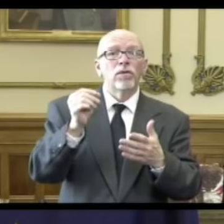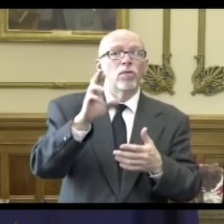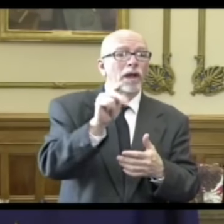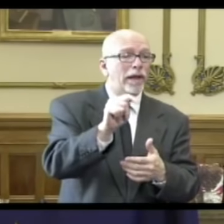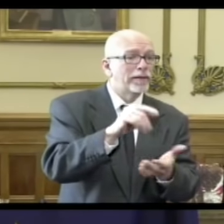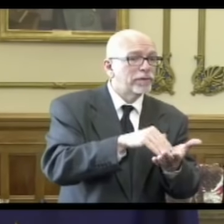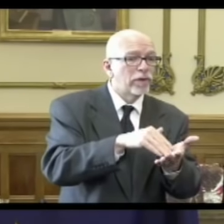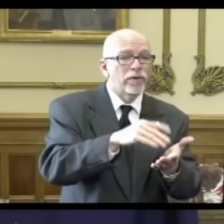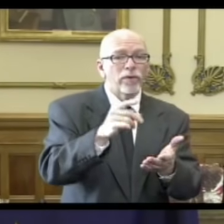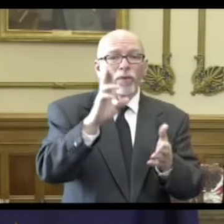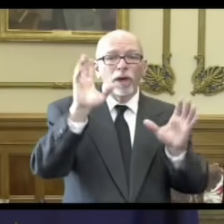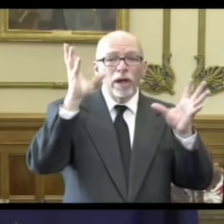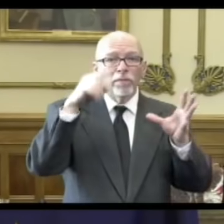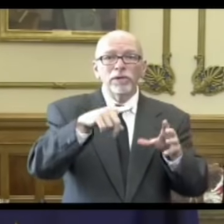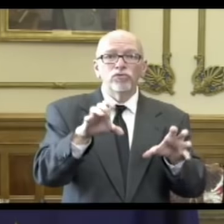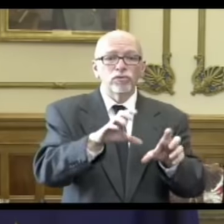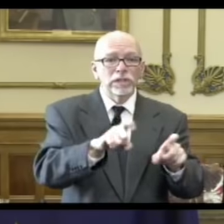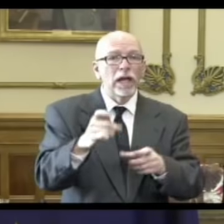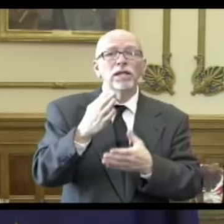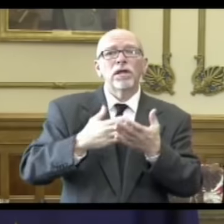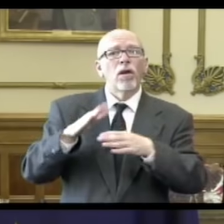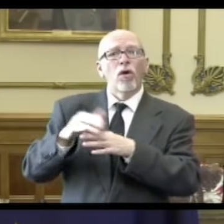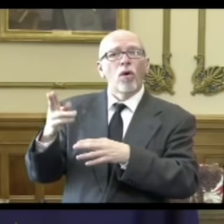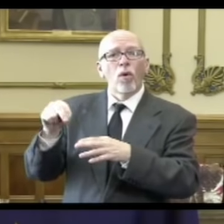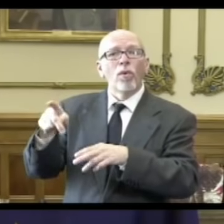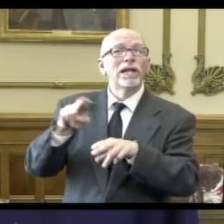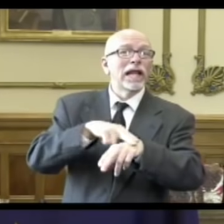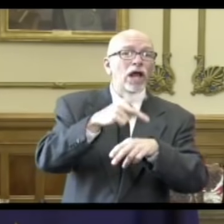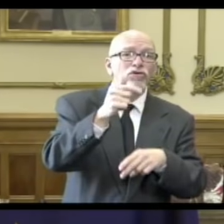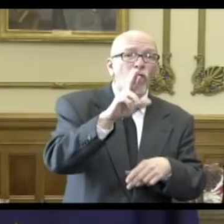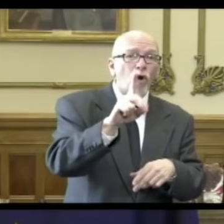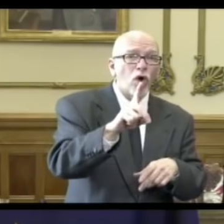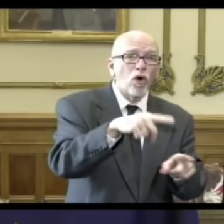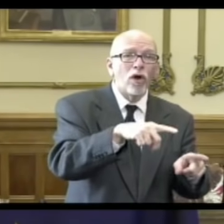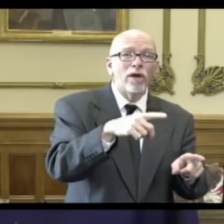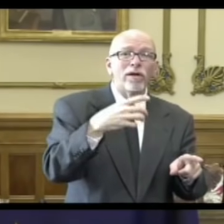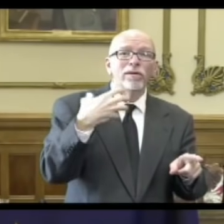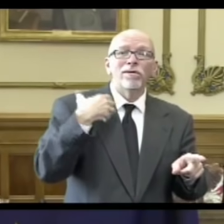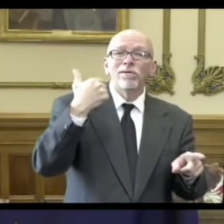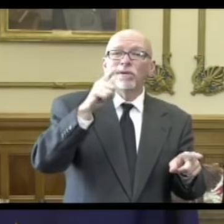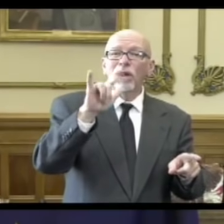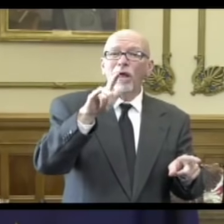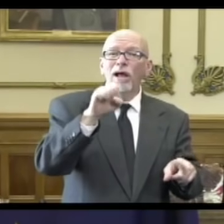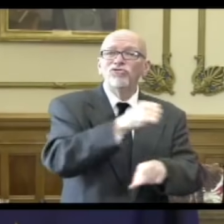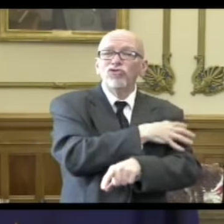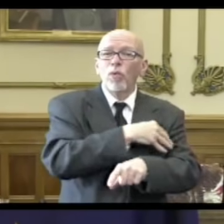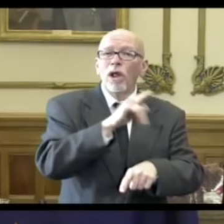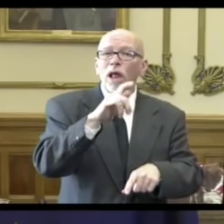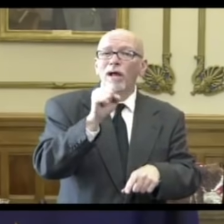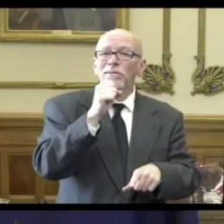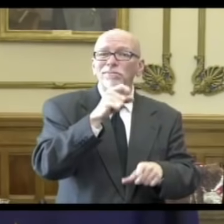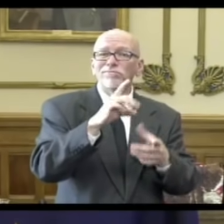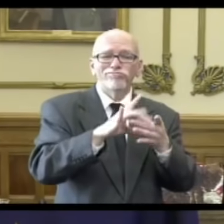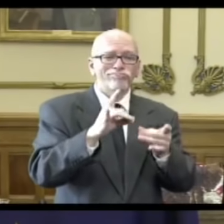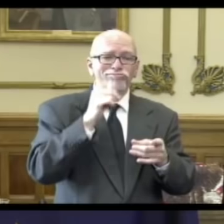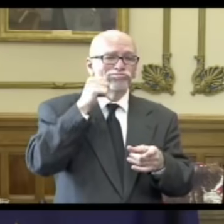ON WHO HAVE MADE. ALL THIS TESTING POSSIBLE. BE IT AT THE CITY LEVEL ON THE GROUND WHERE THEY'RE DOING A LOT OF THIS ON